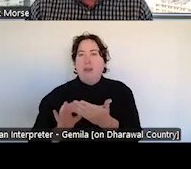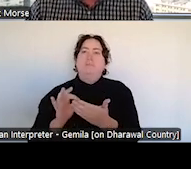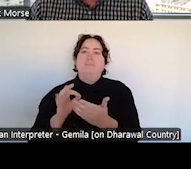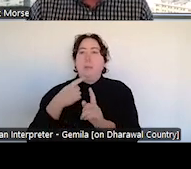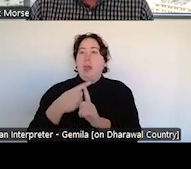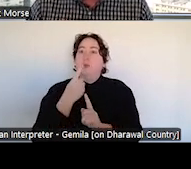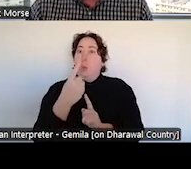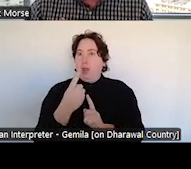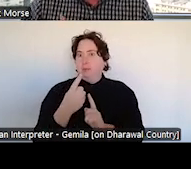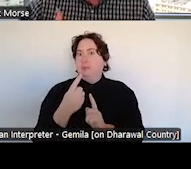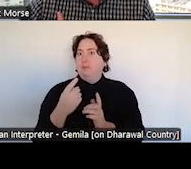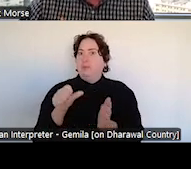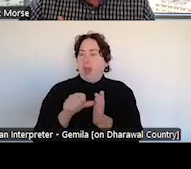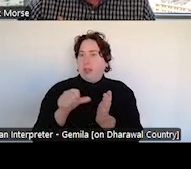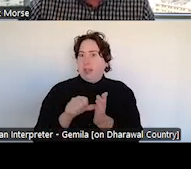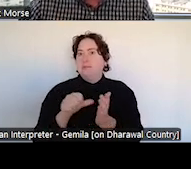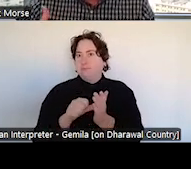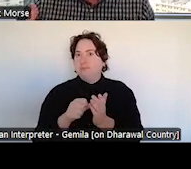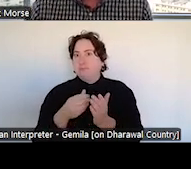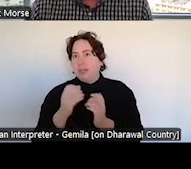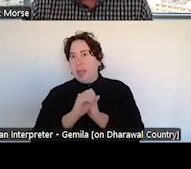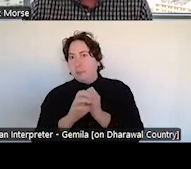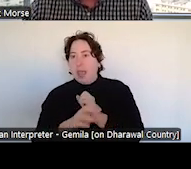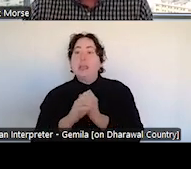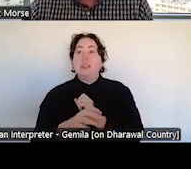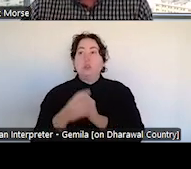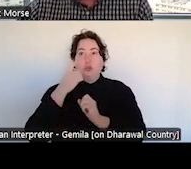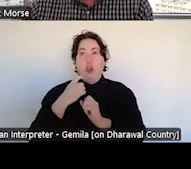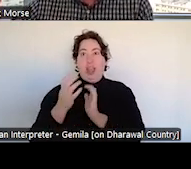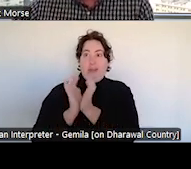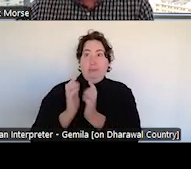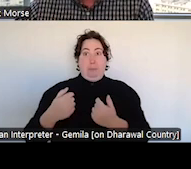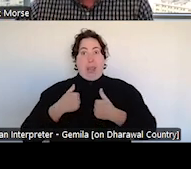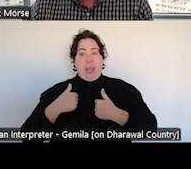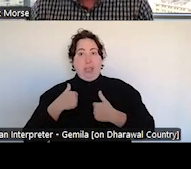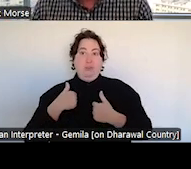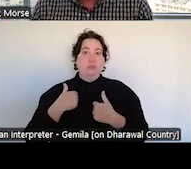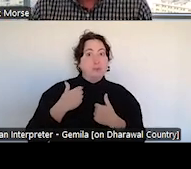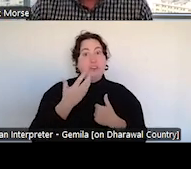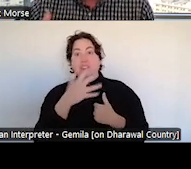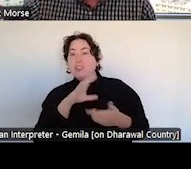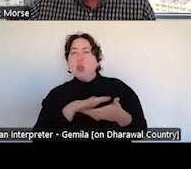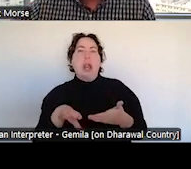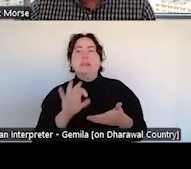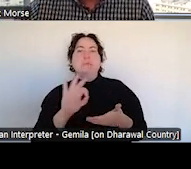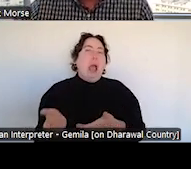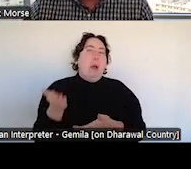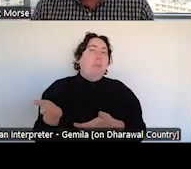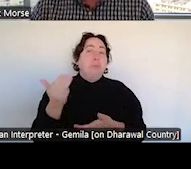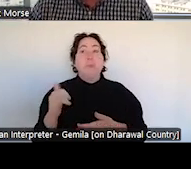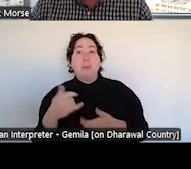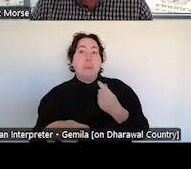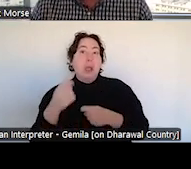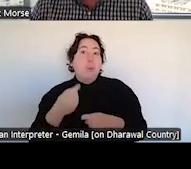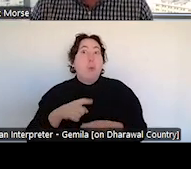will contribute and go from $50 to maybe a $100 supporter or a $500 supporter.